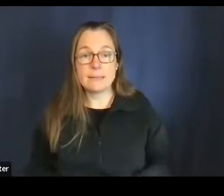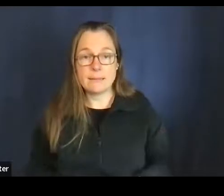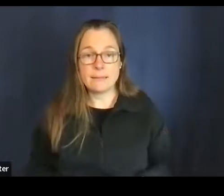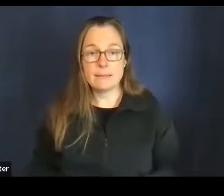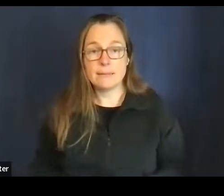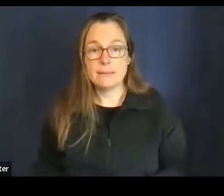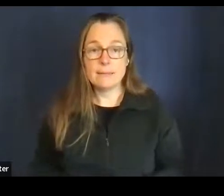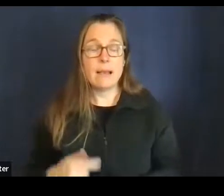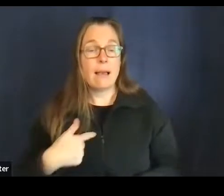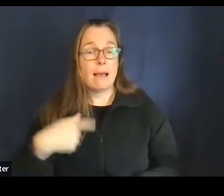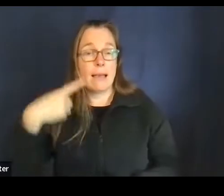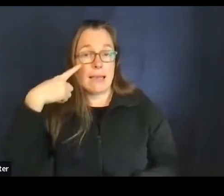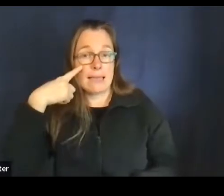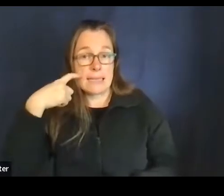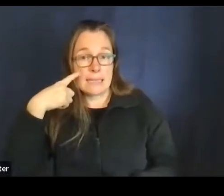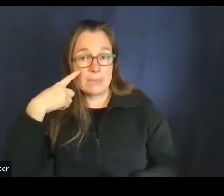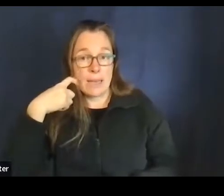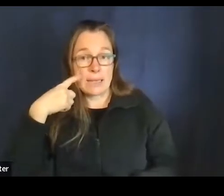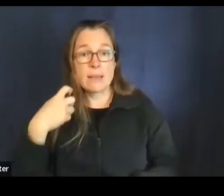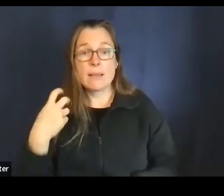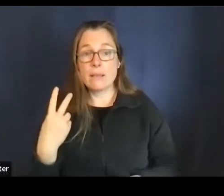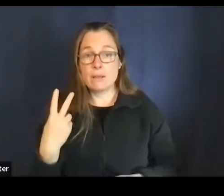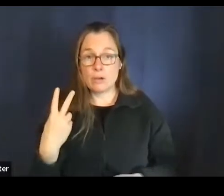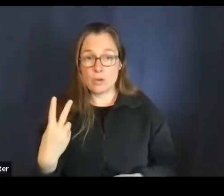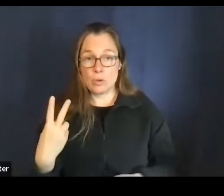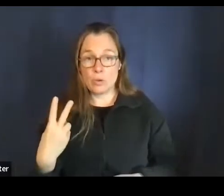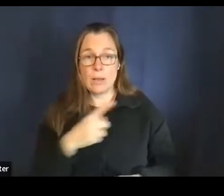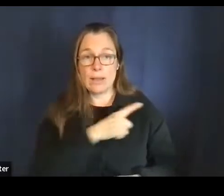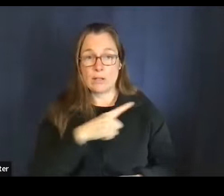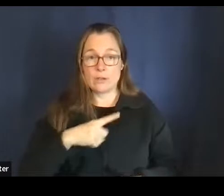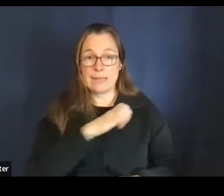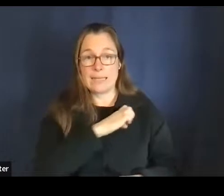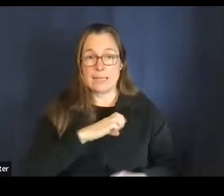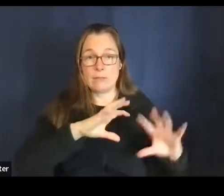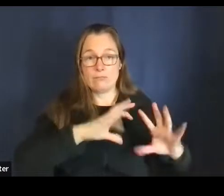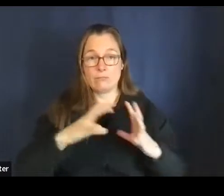My suspicion is that the two branches will need to work very closely together.